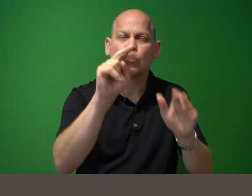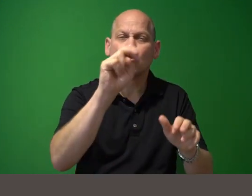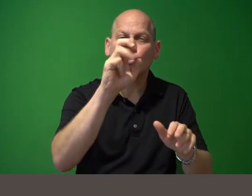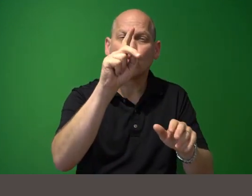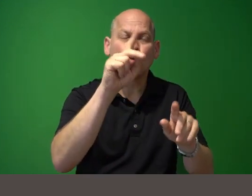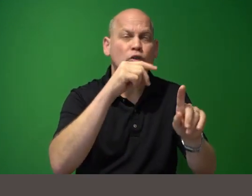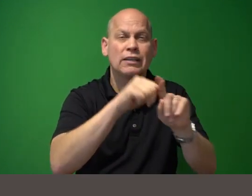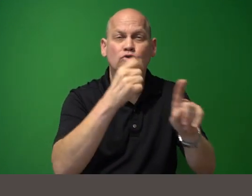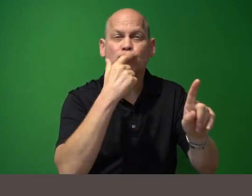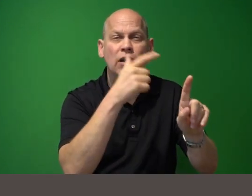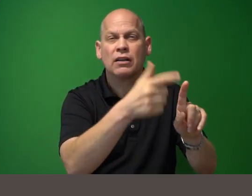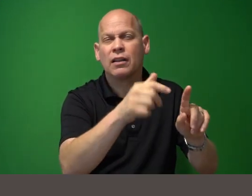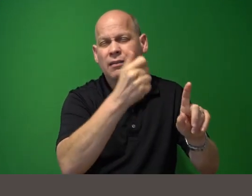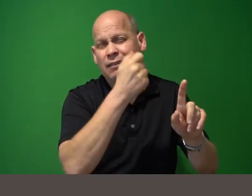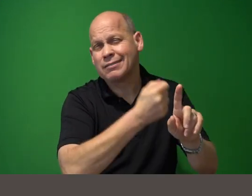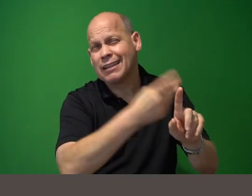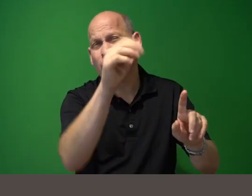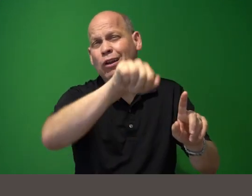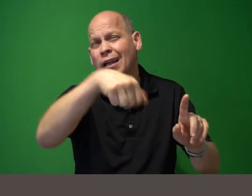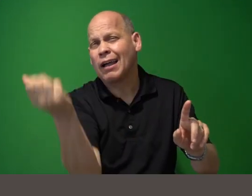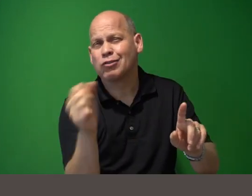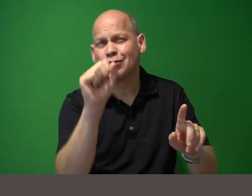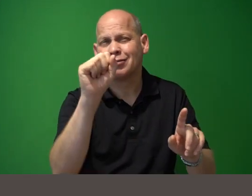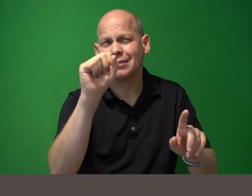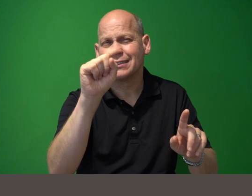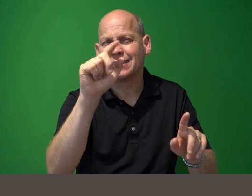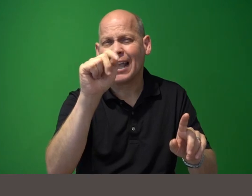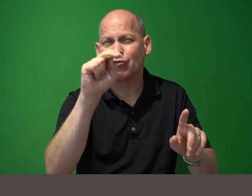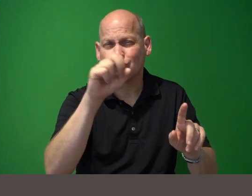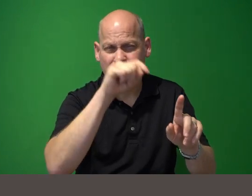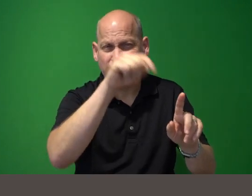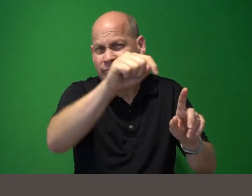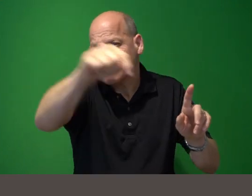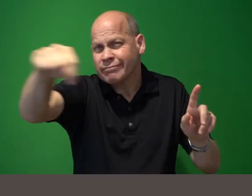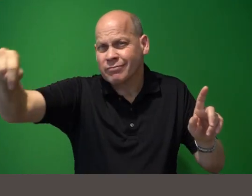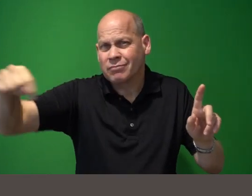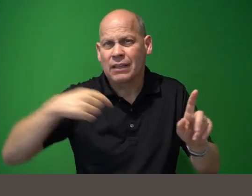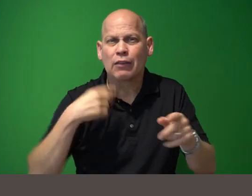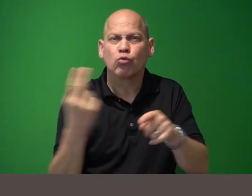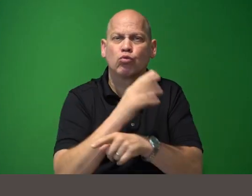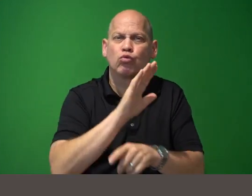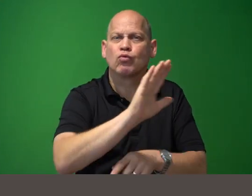but then we have loads of other stations for which we can use their data as well.